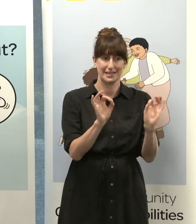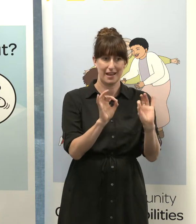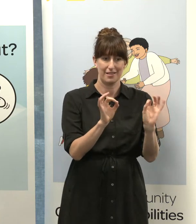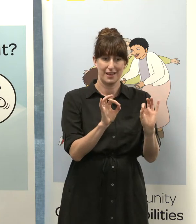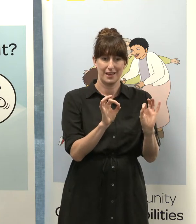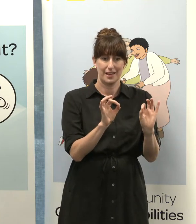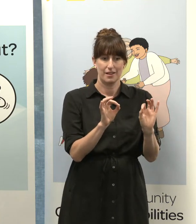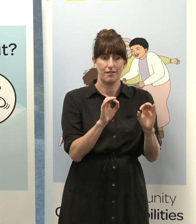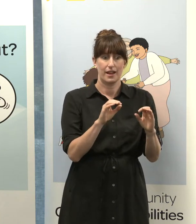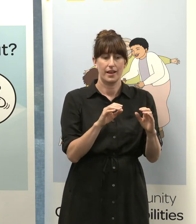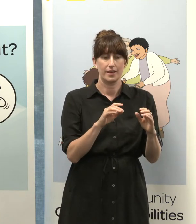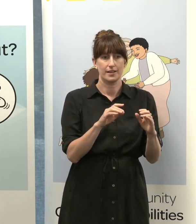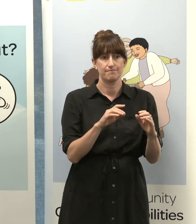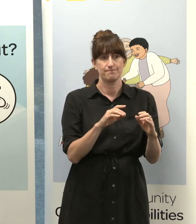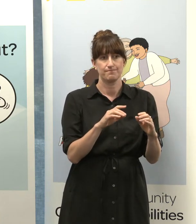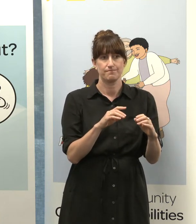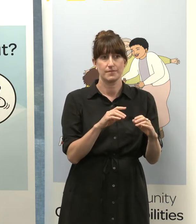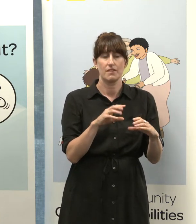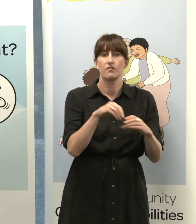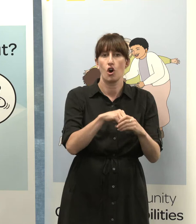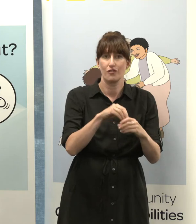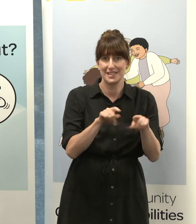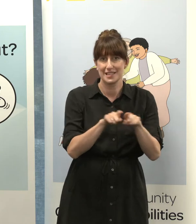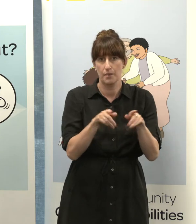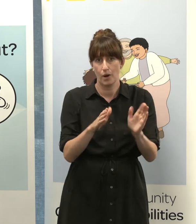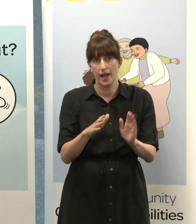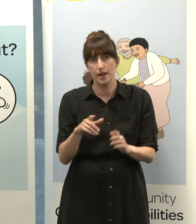via the Episurv